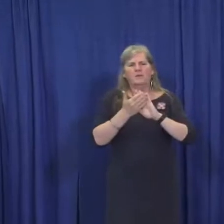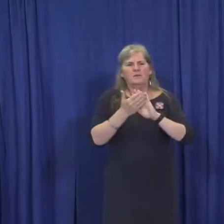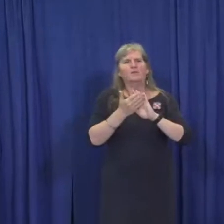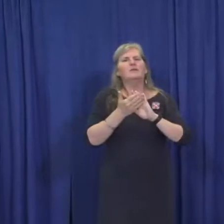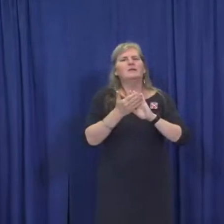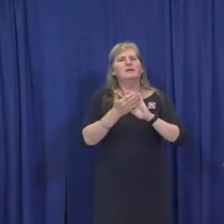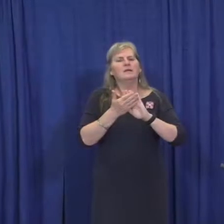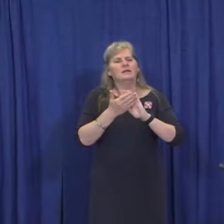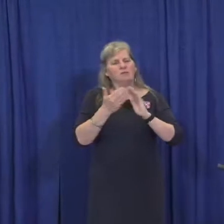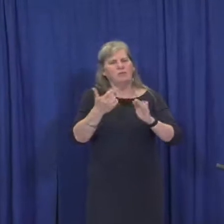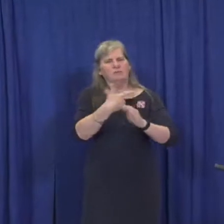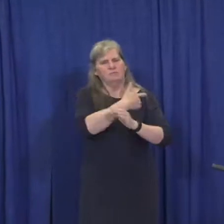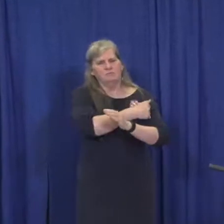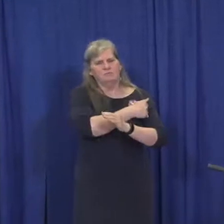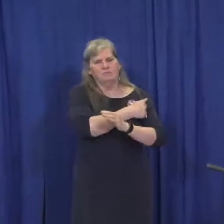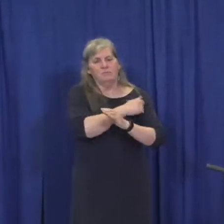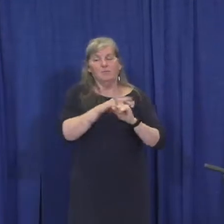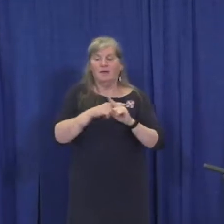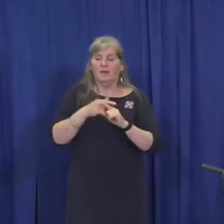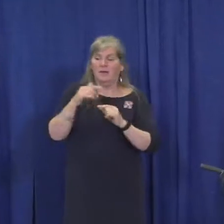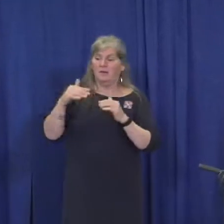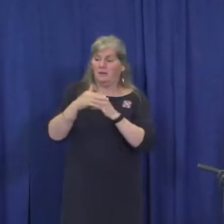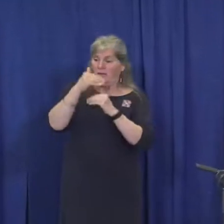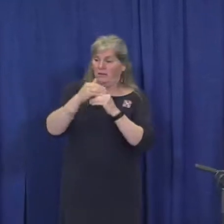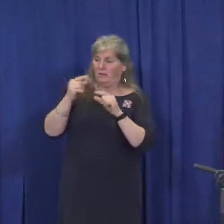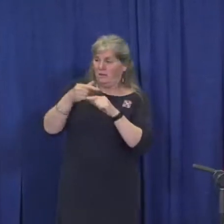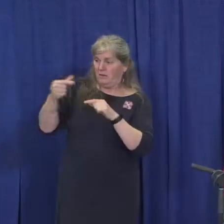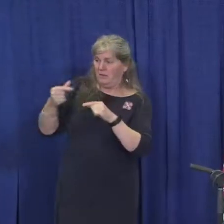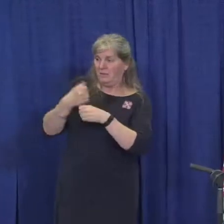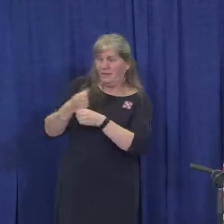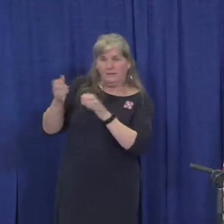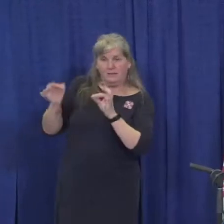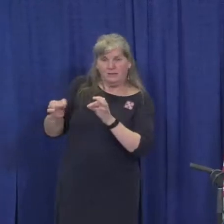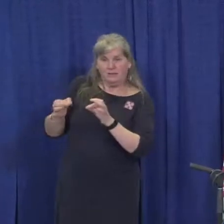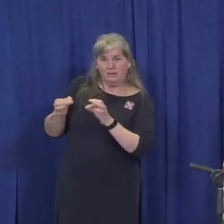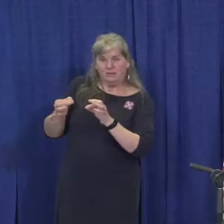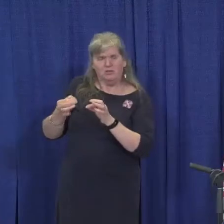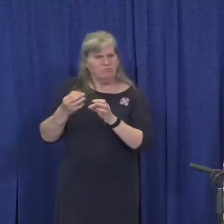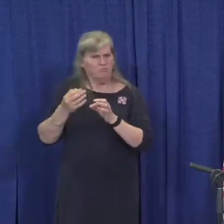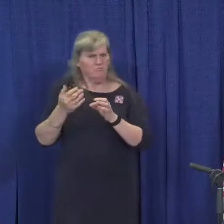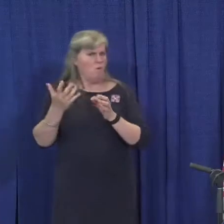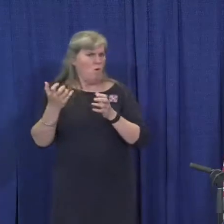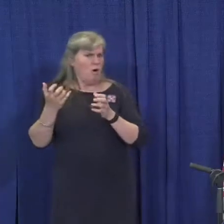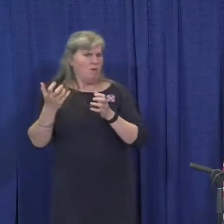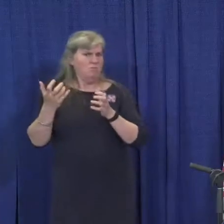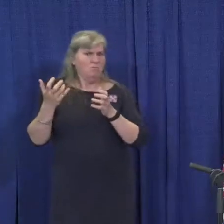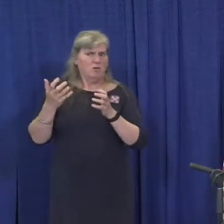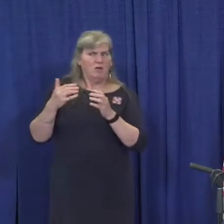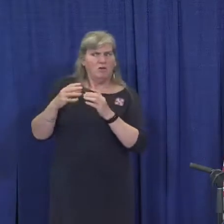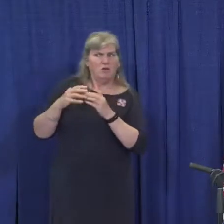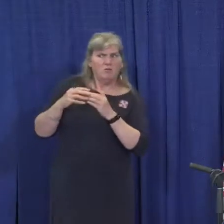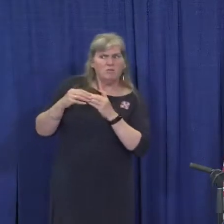do need to be respectful to those who have a jurisdiction to make that call.